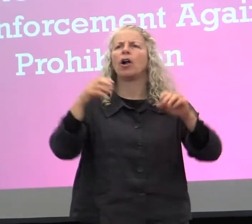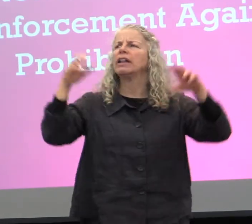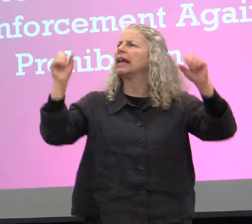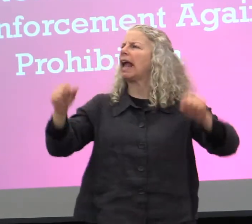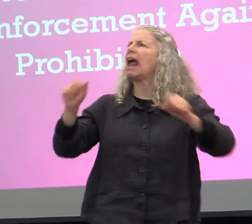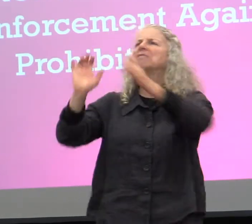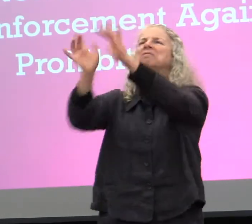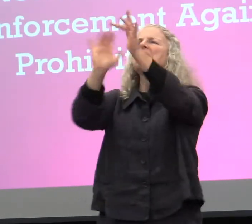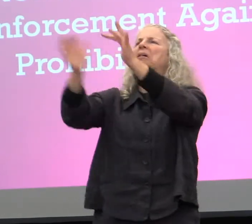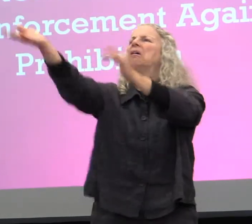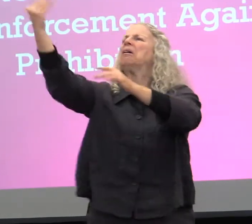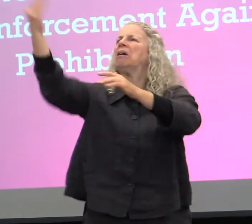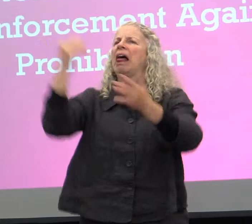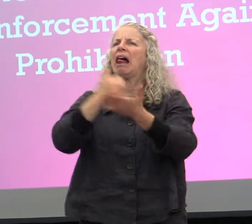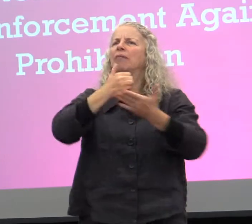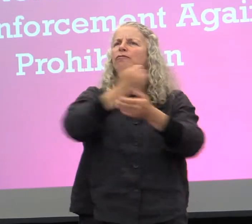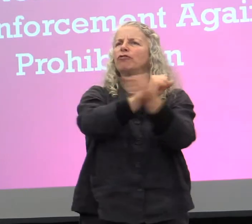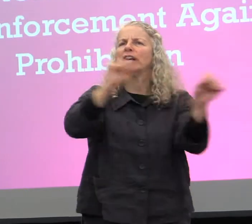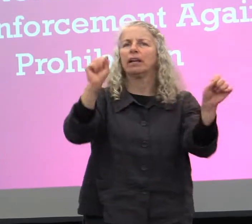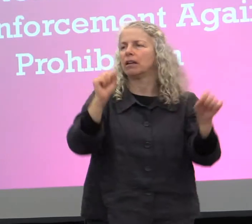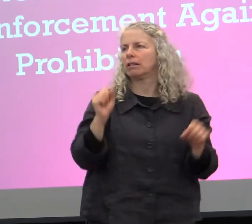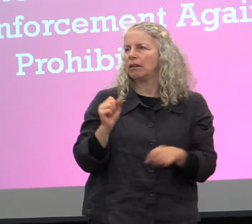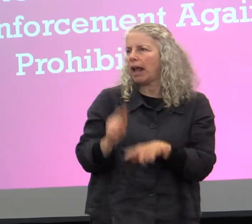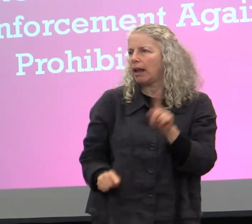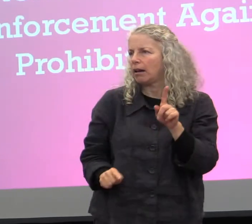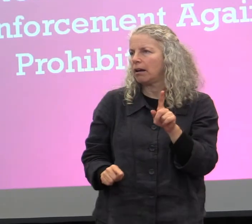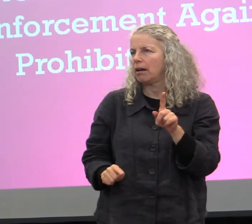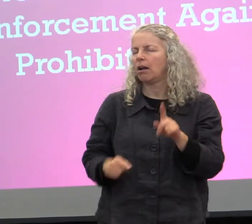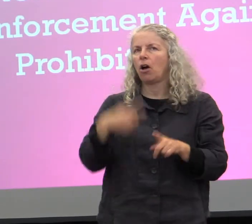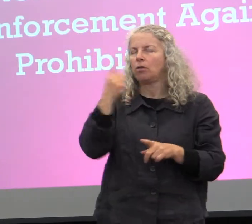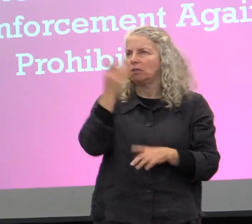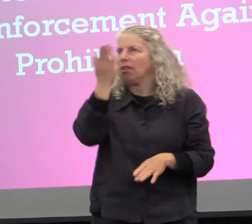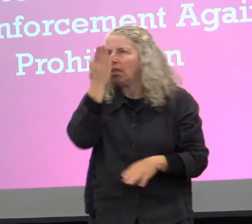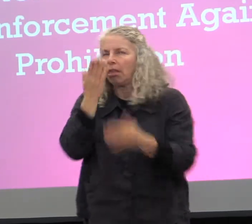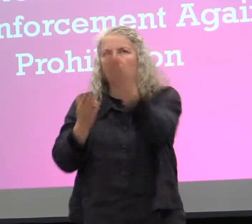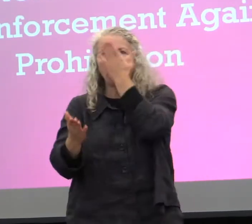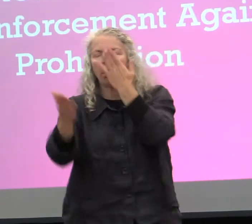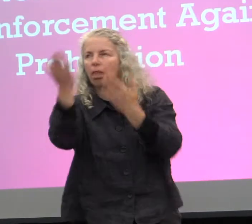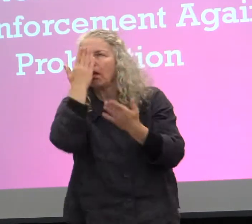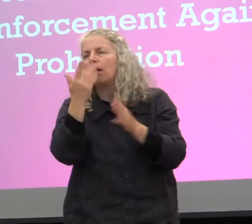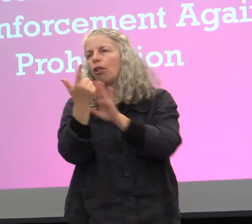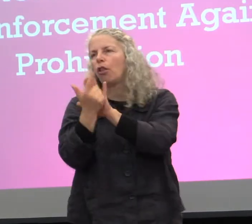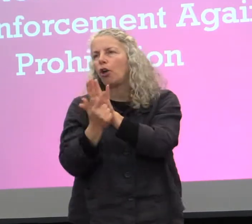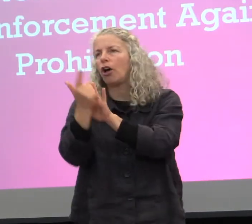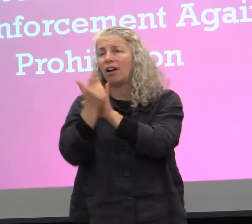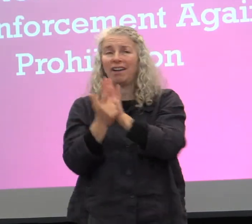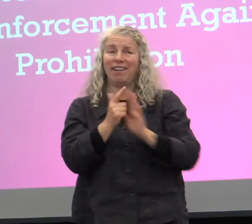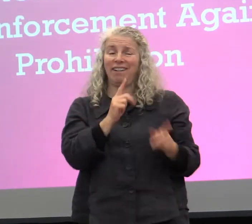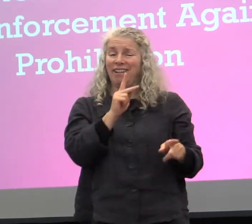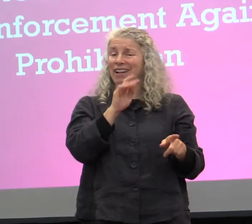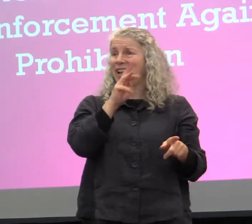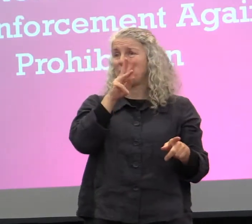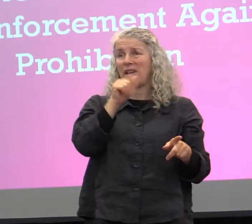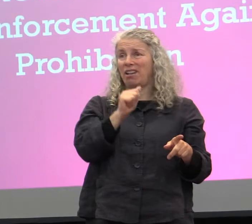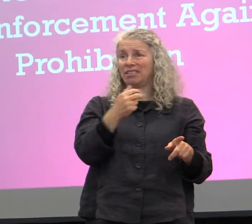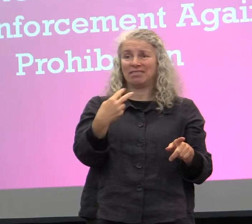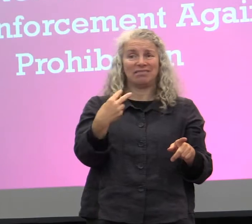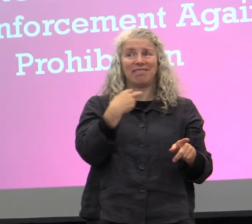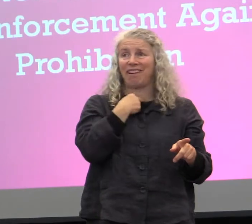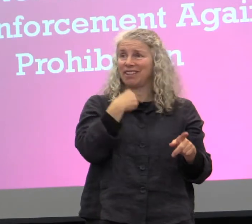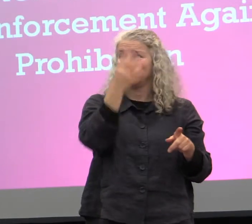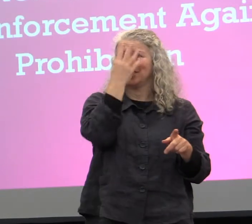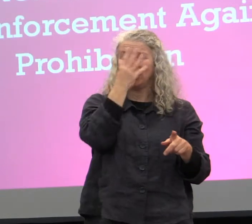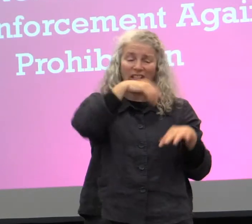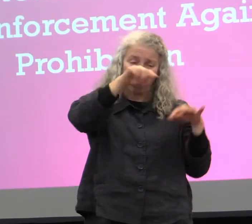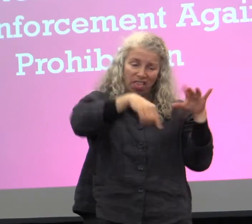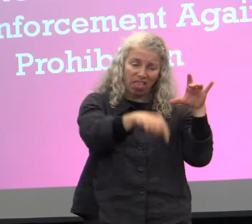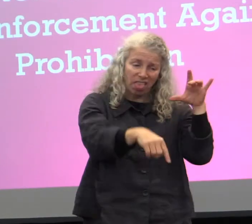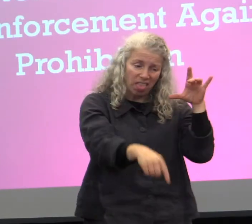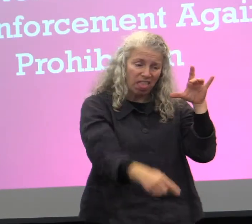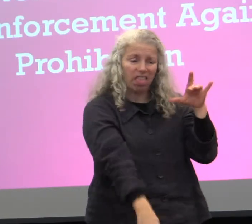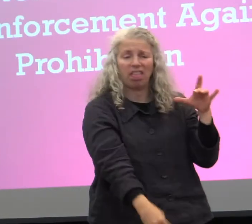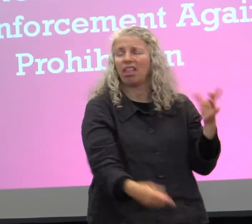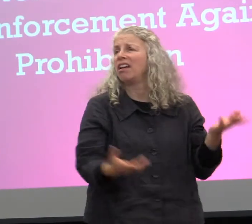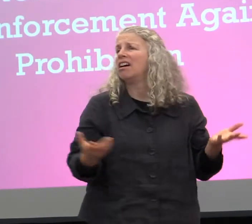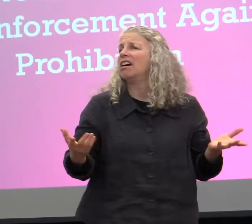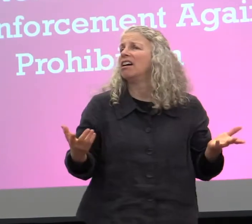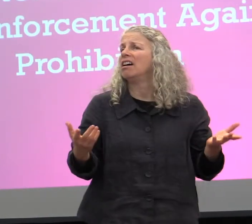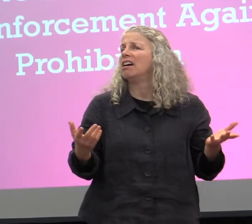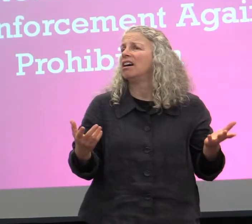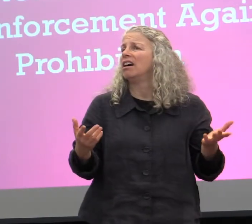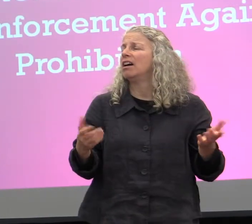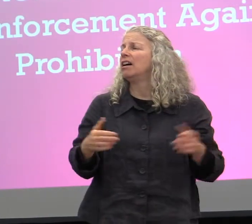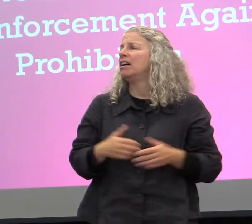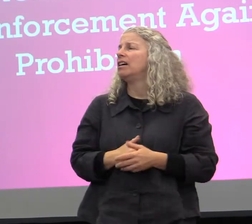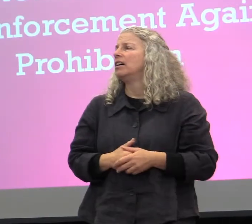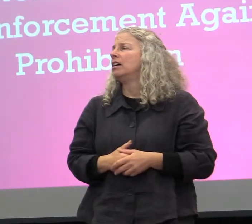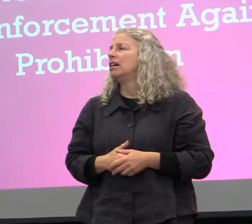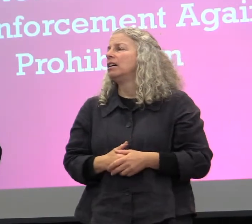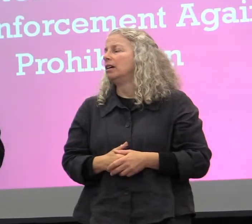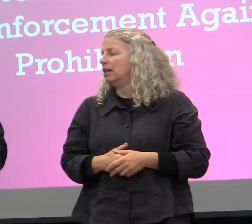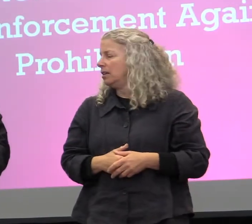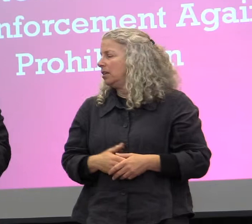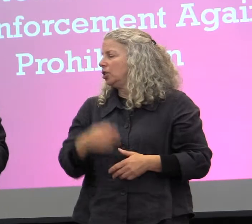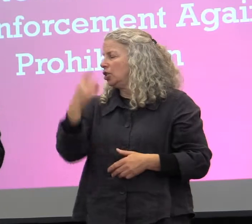At every turn there was another law driving Kemba deeper into the downward spiral. Disclaimer, we can't forget the disclaimer.